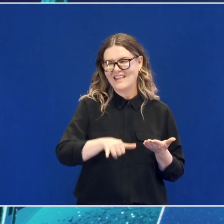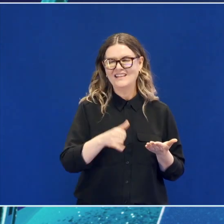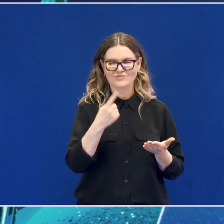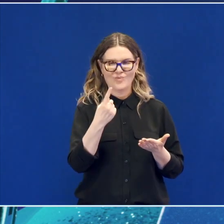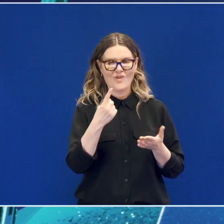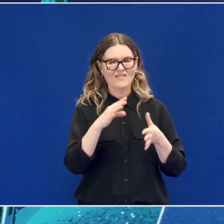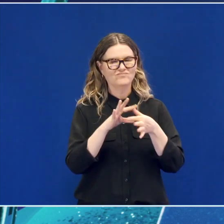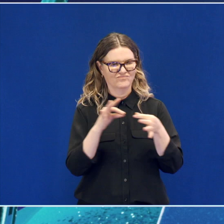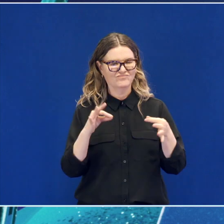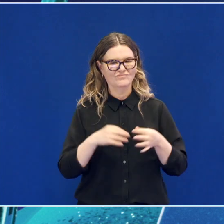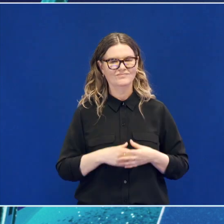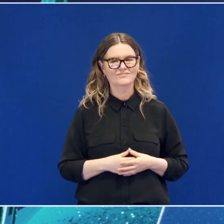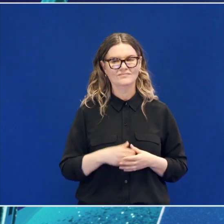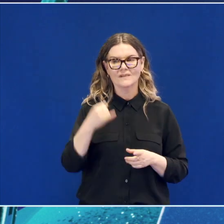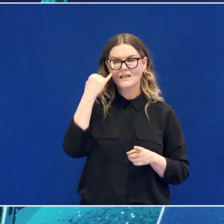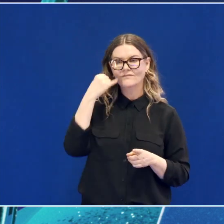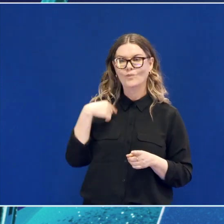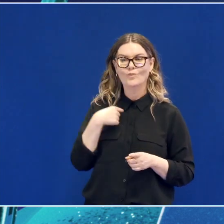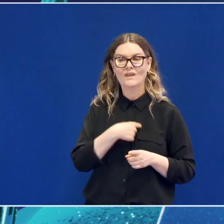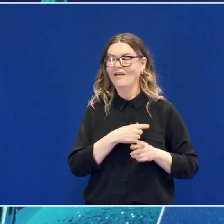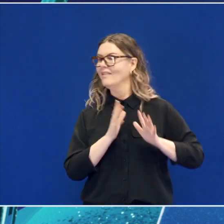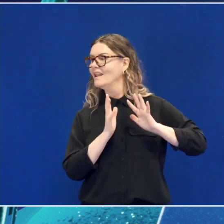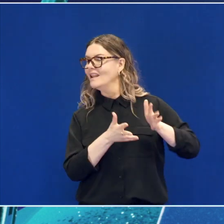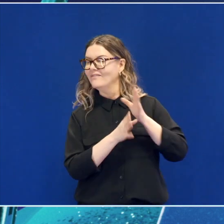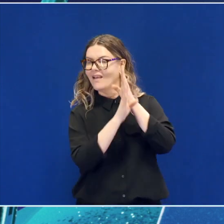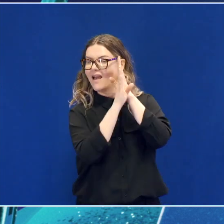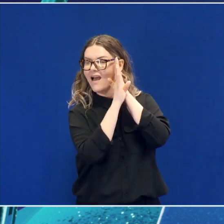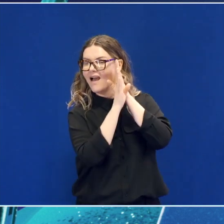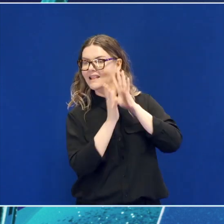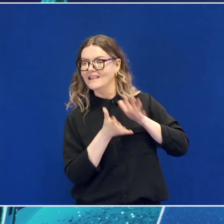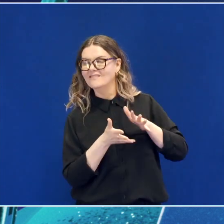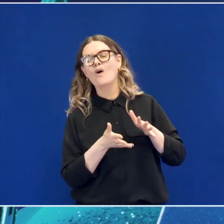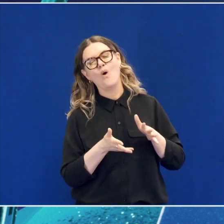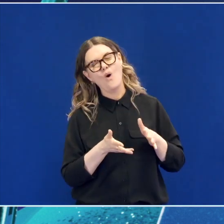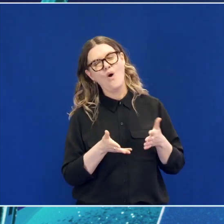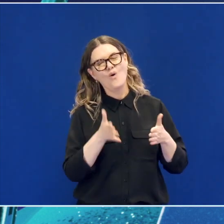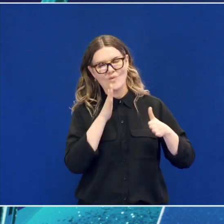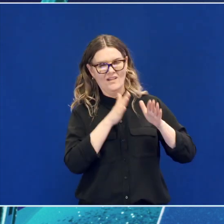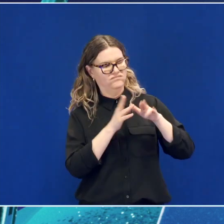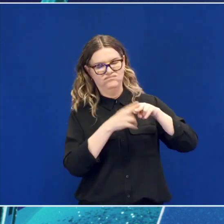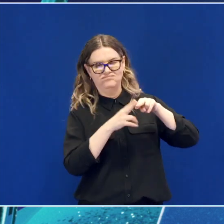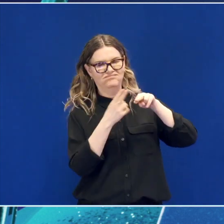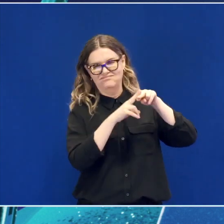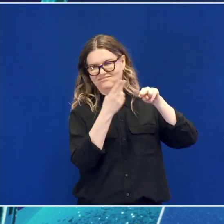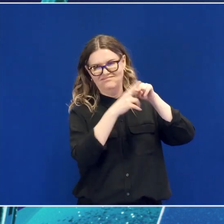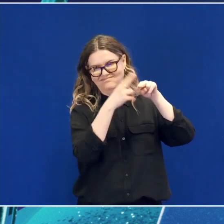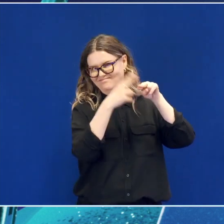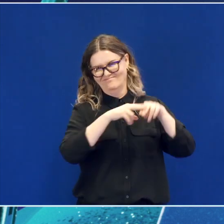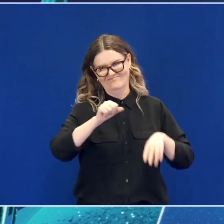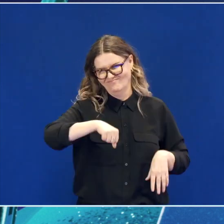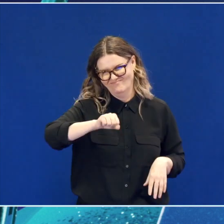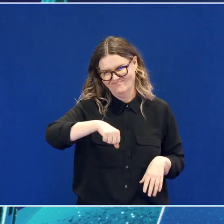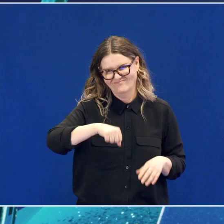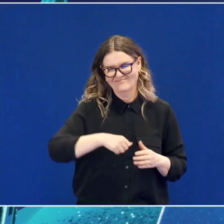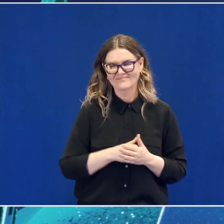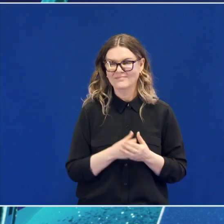But on the other hand, quite frankly I think it's easier to harness AI to actually generate accessible code,